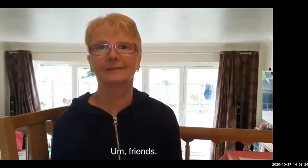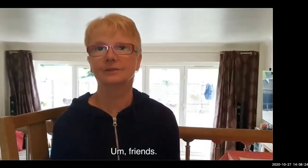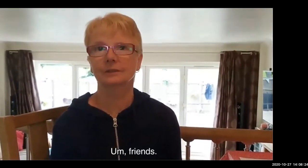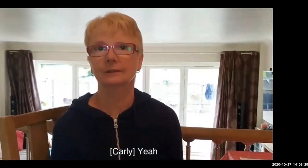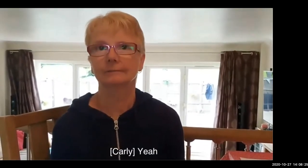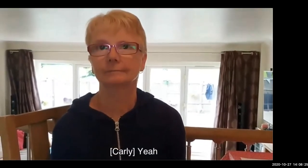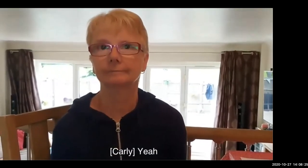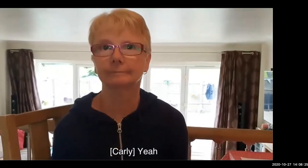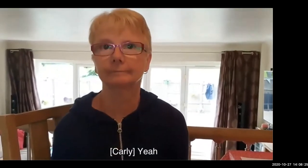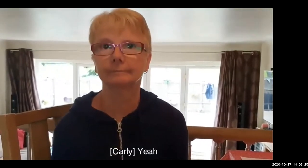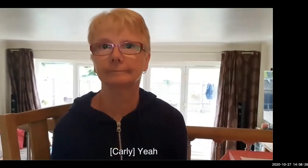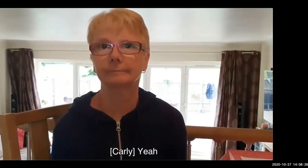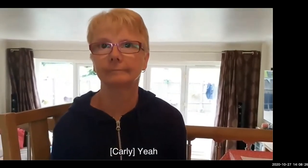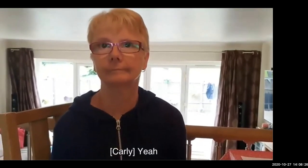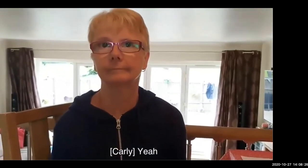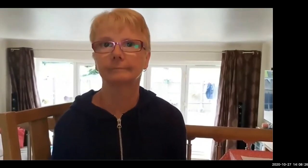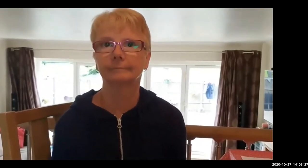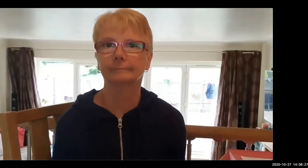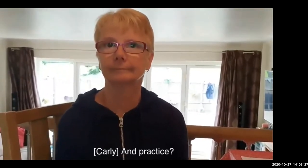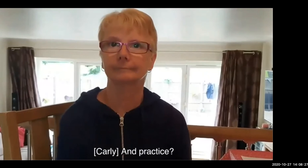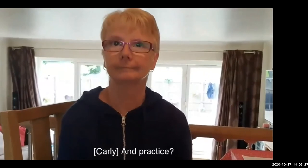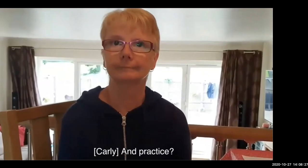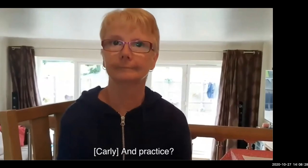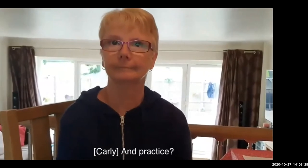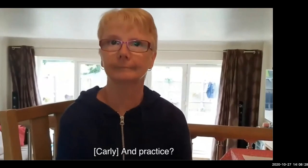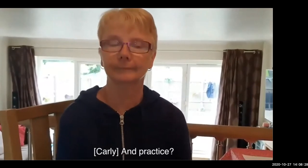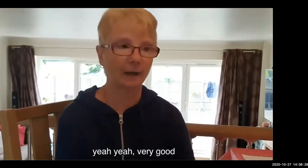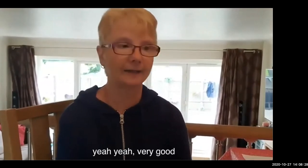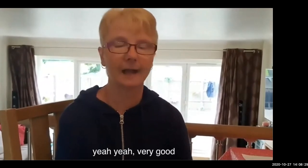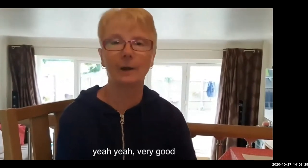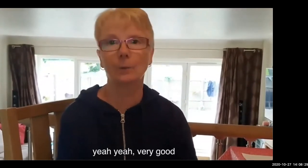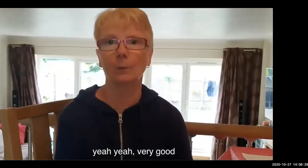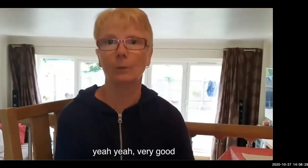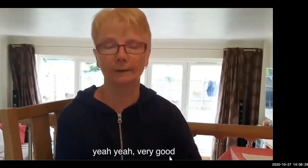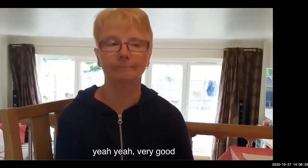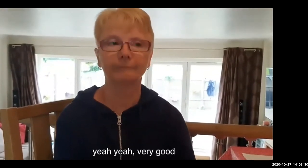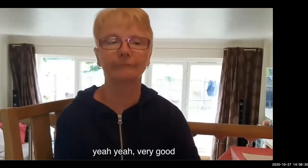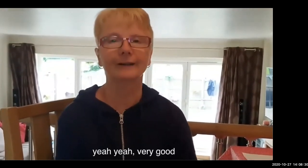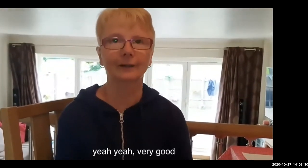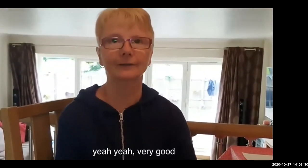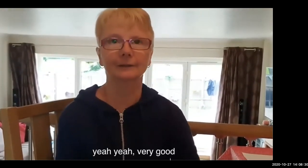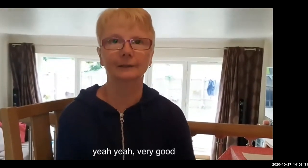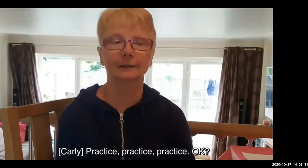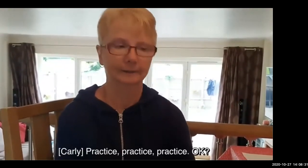Friends yeah and practice yeah yeah very good